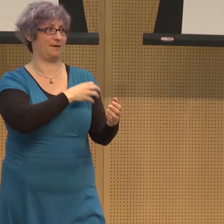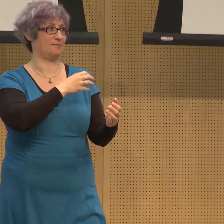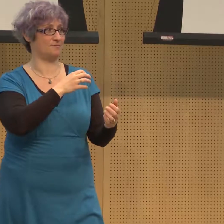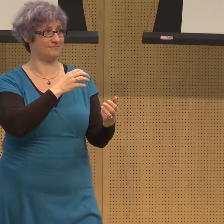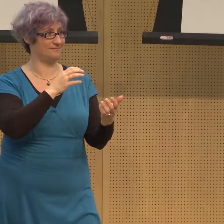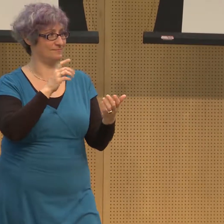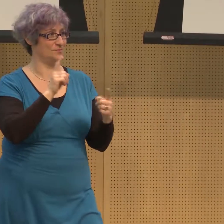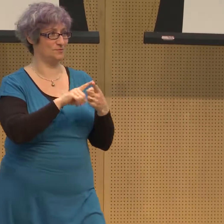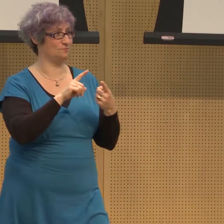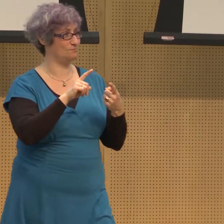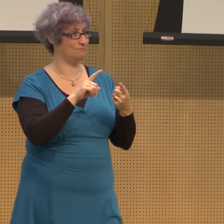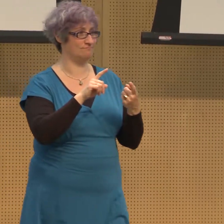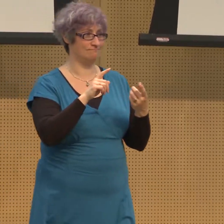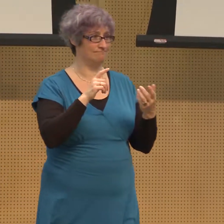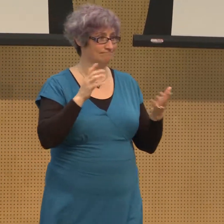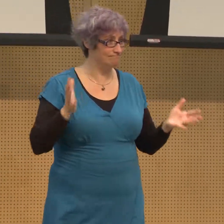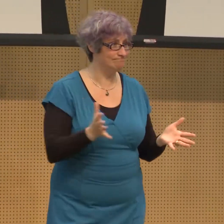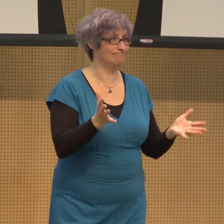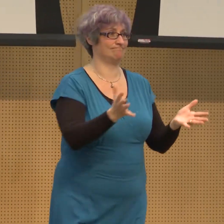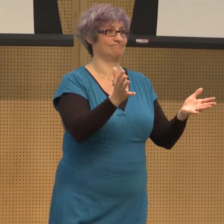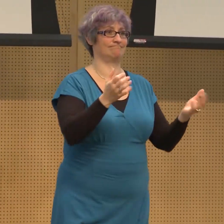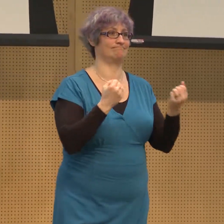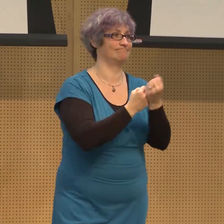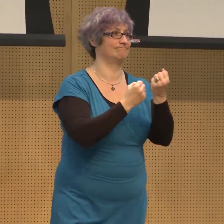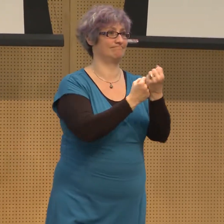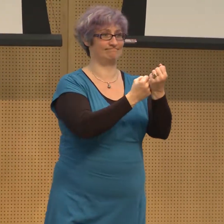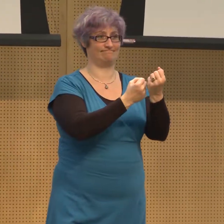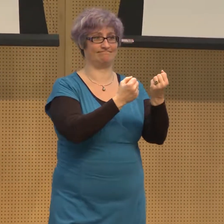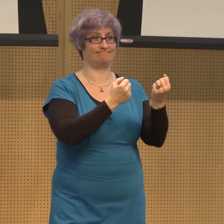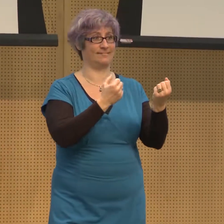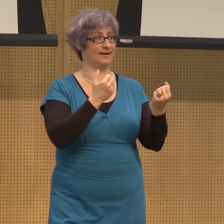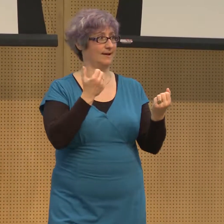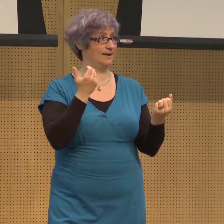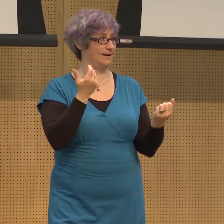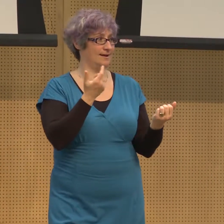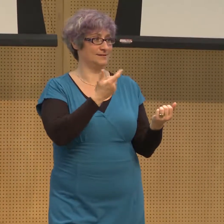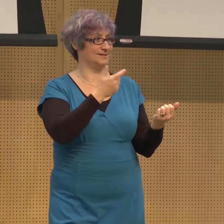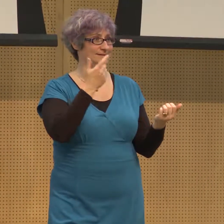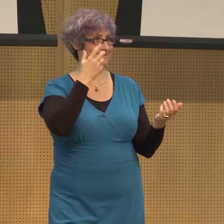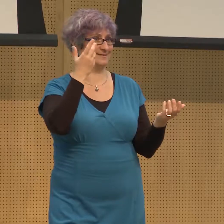So it's important to use your positions of power to advocate.